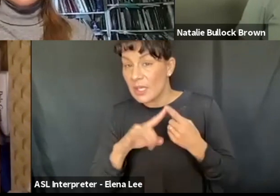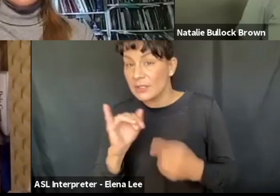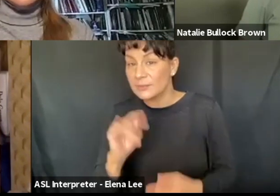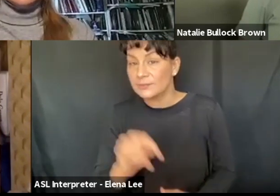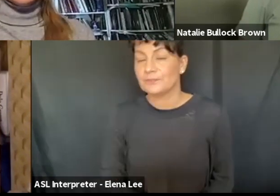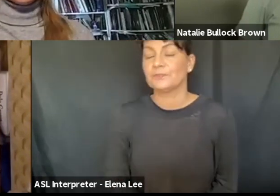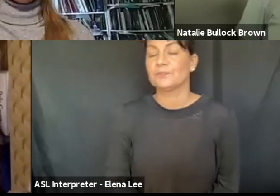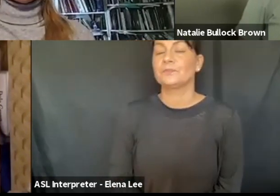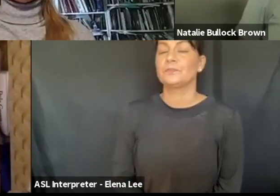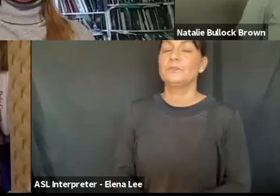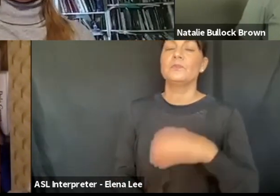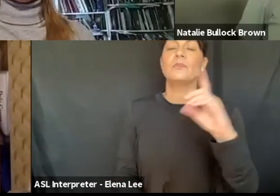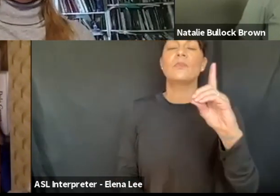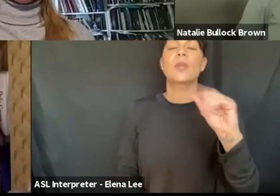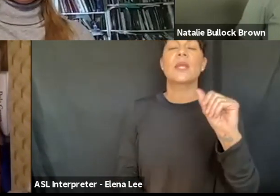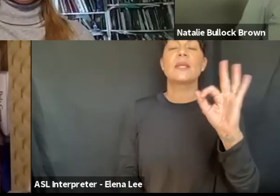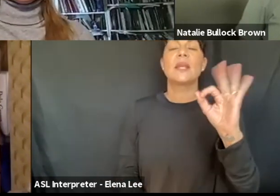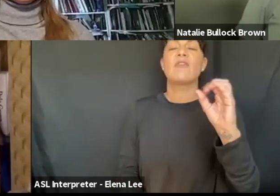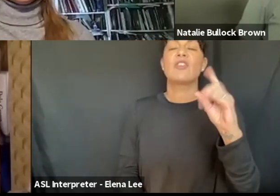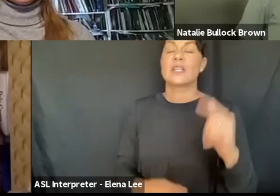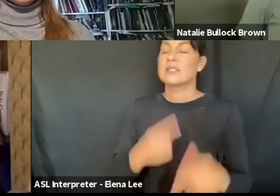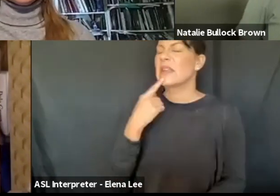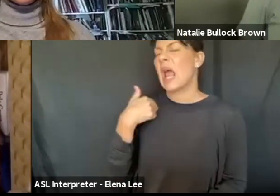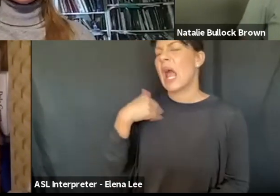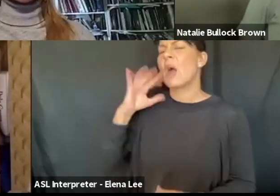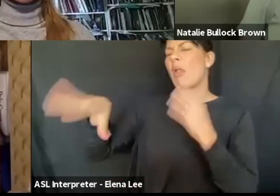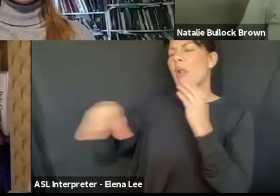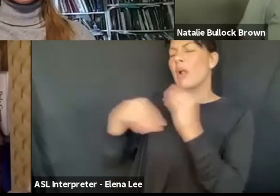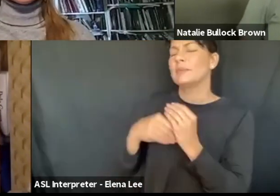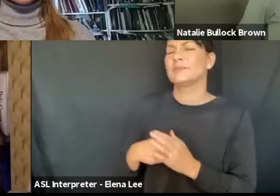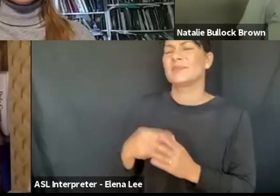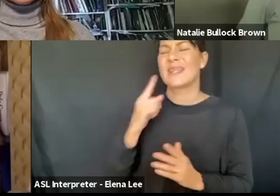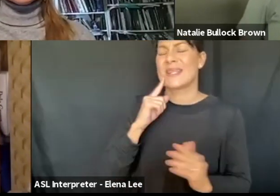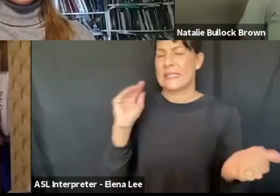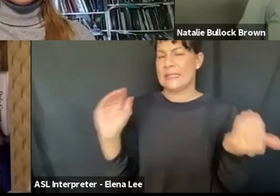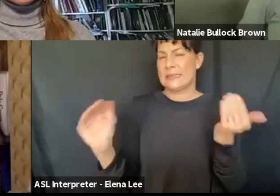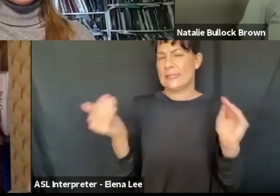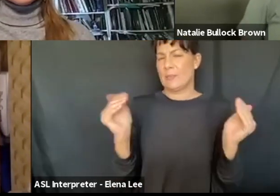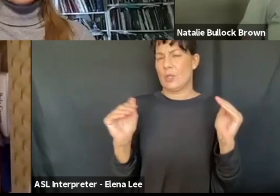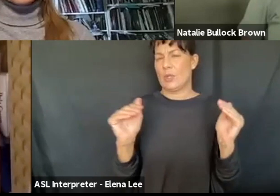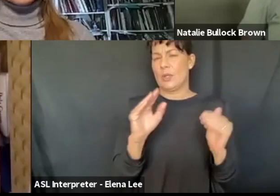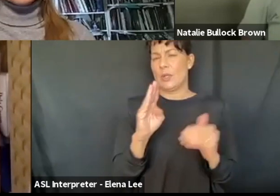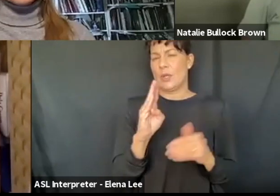but I think it goes similar to what Belkis is saying. But as journalists,